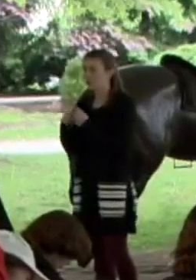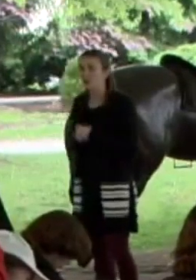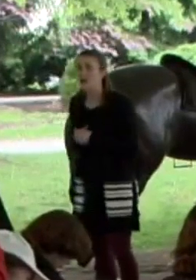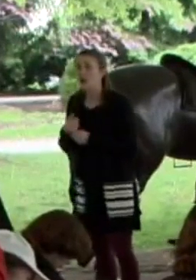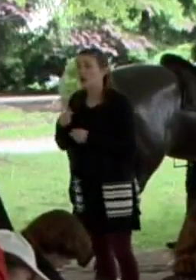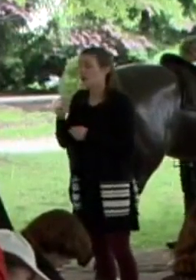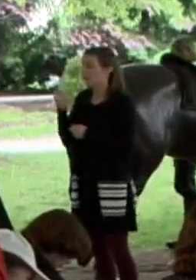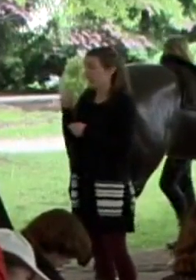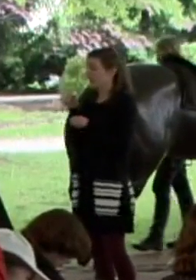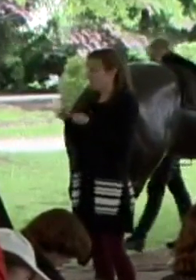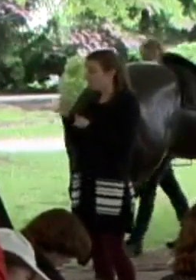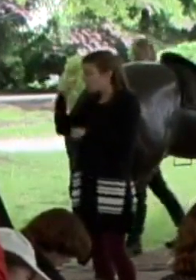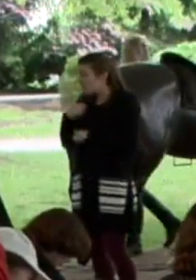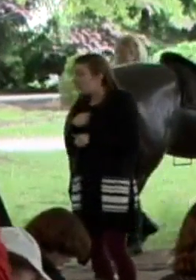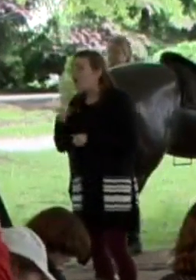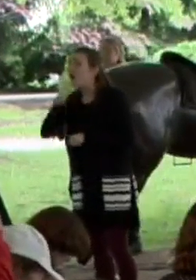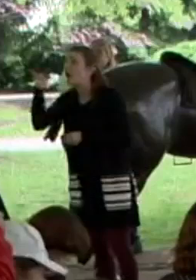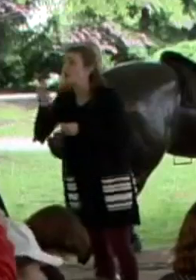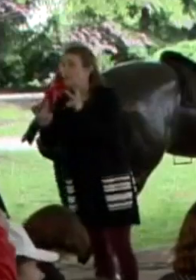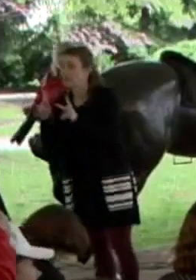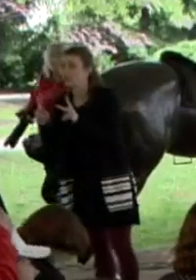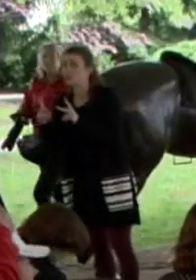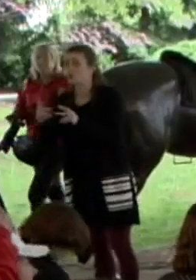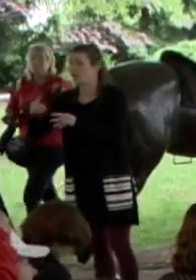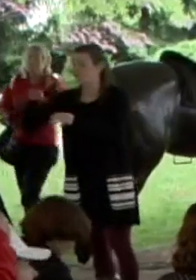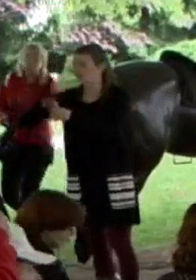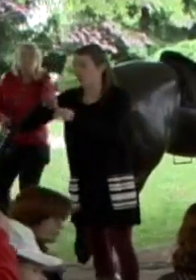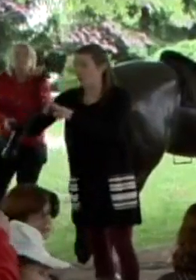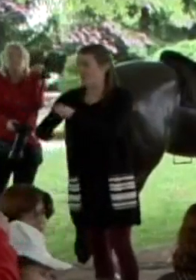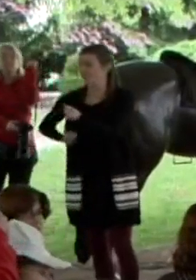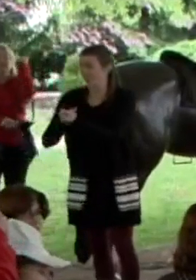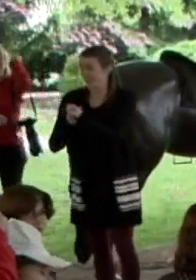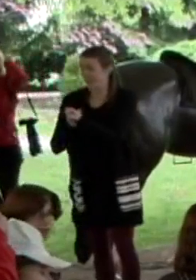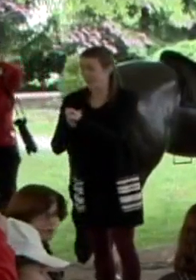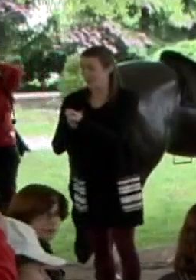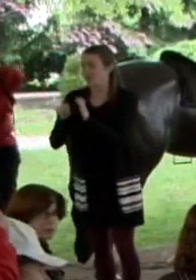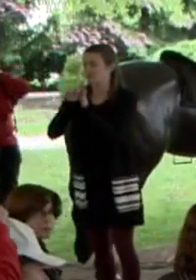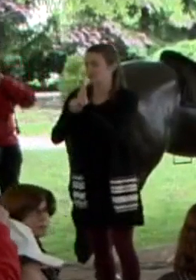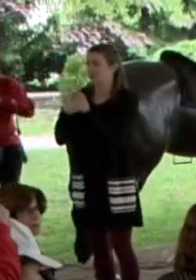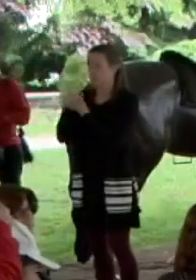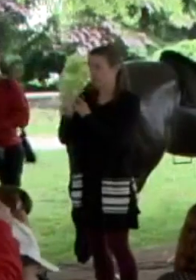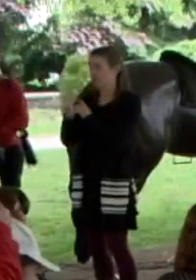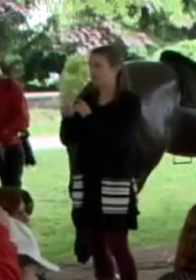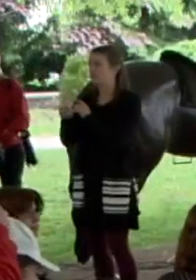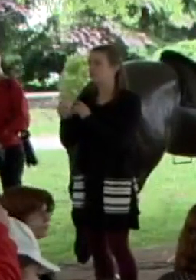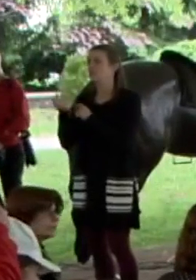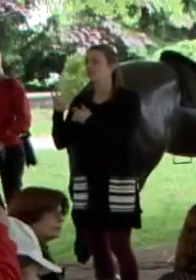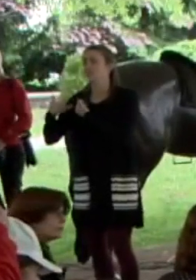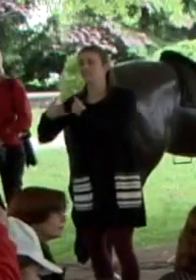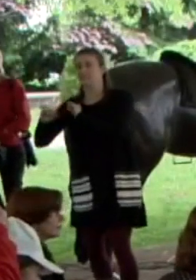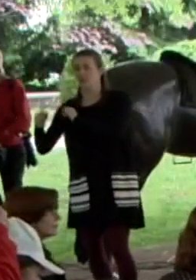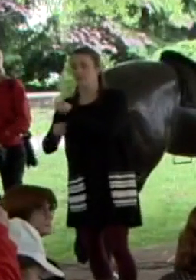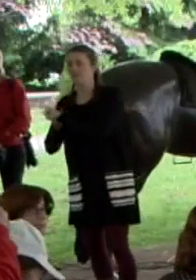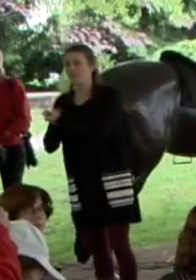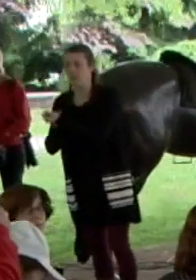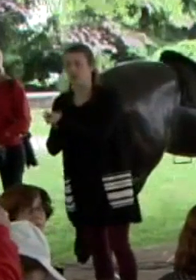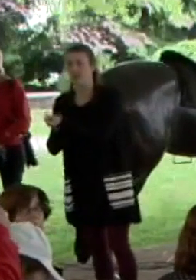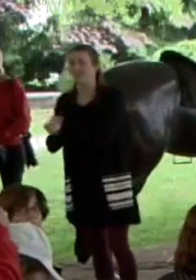MY QUESTION IS THIS I WONDER HOW THE REFERENDUM IS GOING TO BE STRUCTURED.